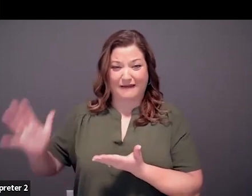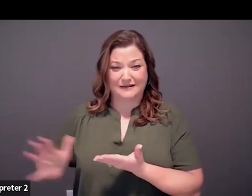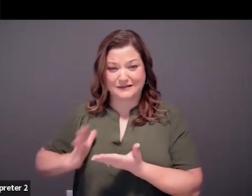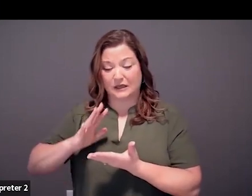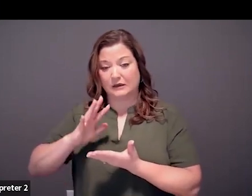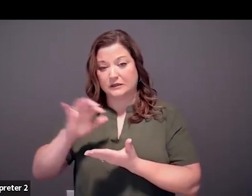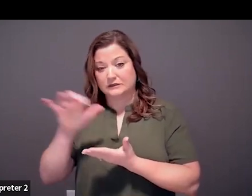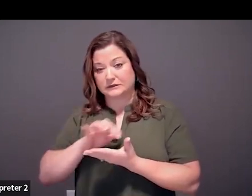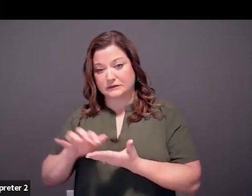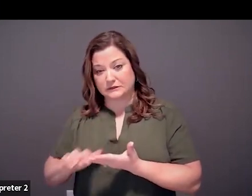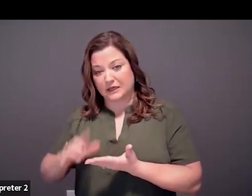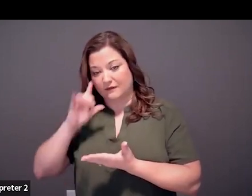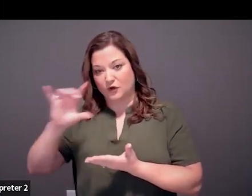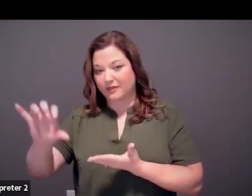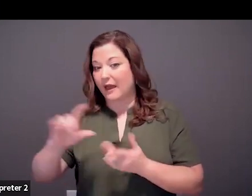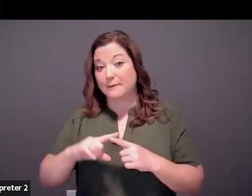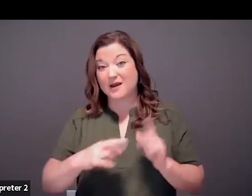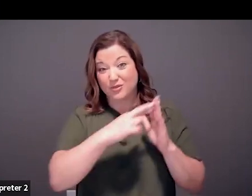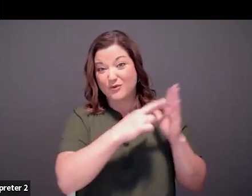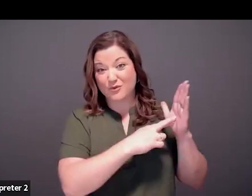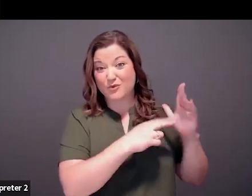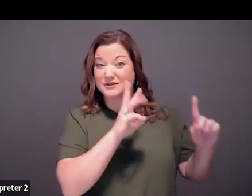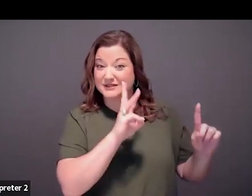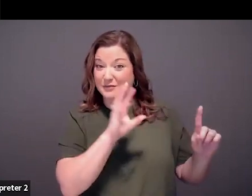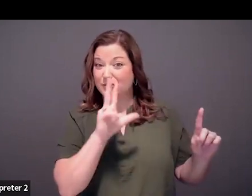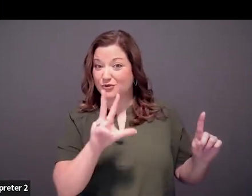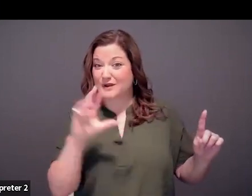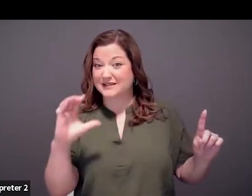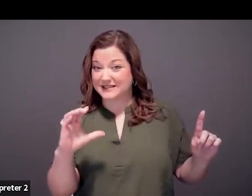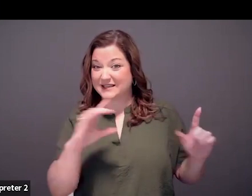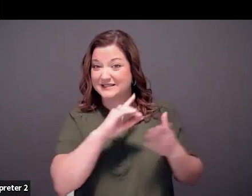the rule from W3C design system is do not use placeholder text.